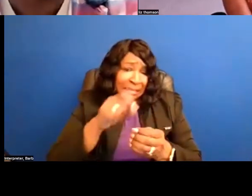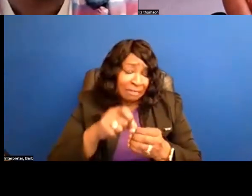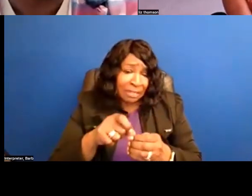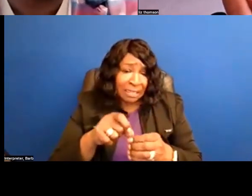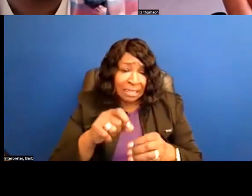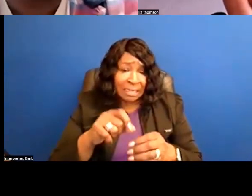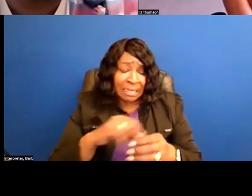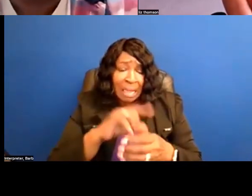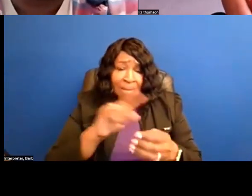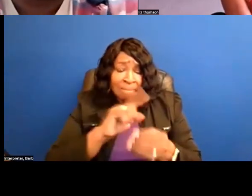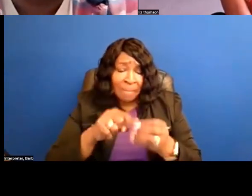Yeah.